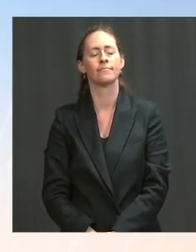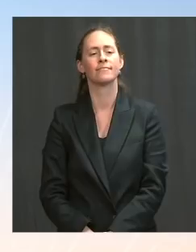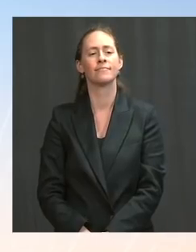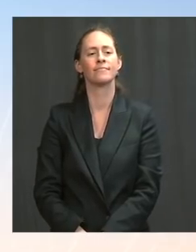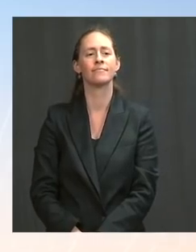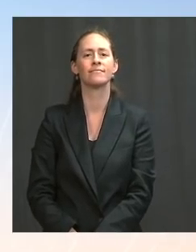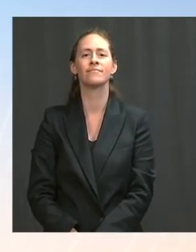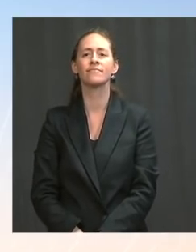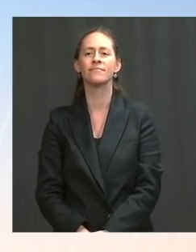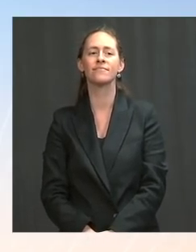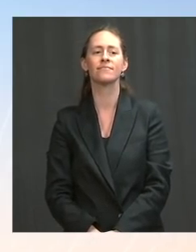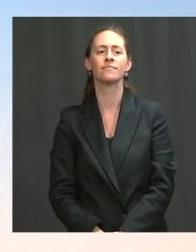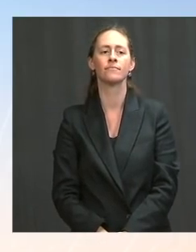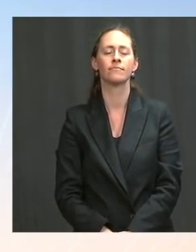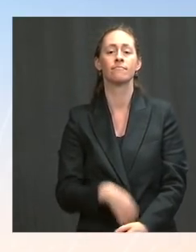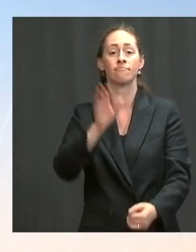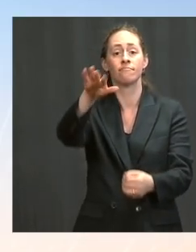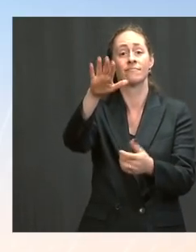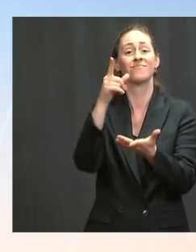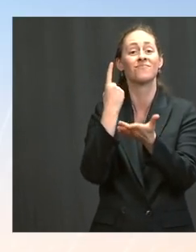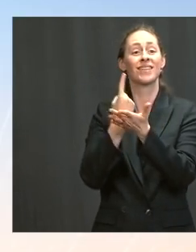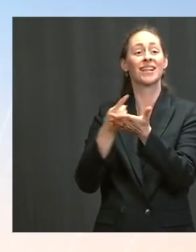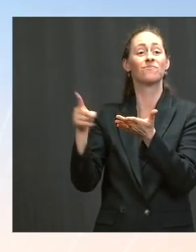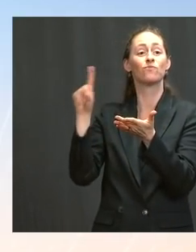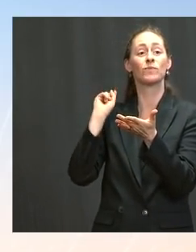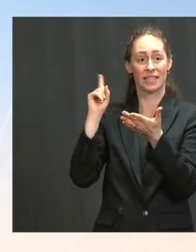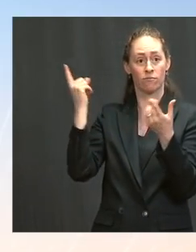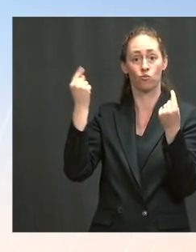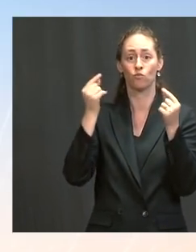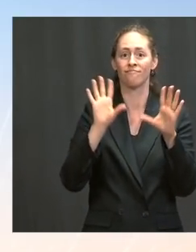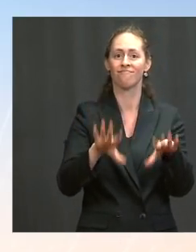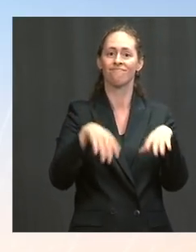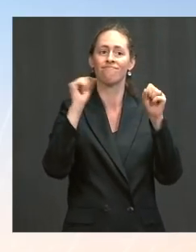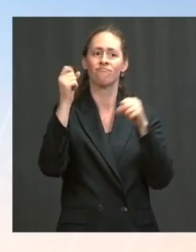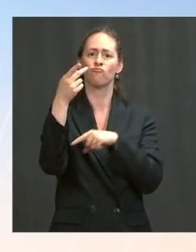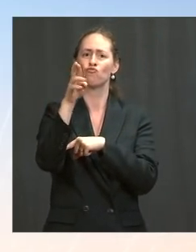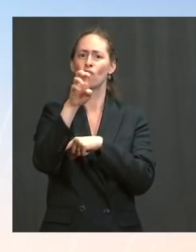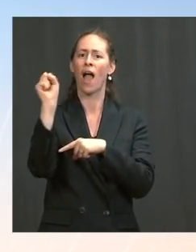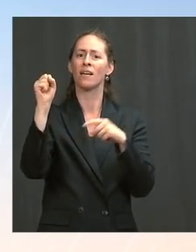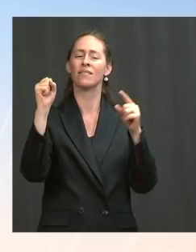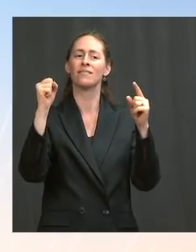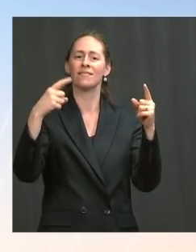last week, when he had the press conference, as you all know, he understand --